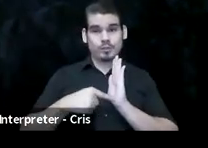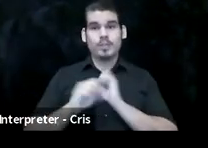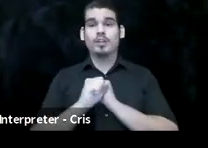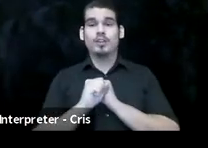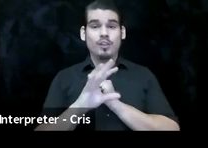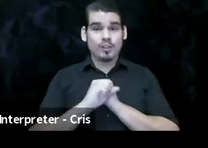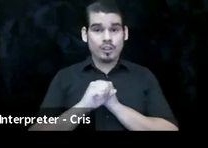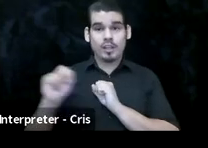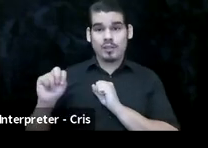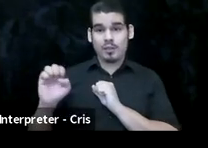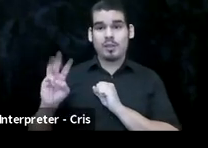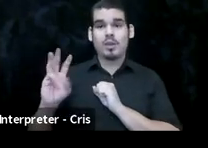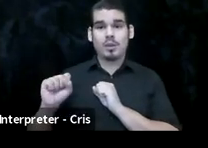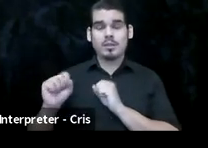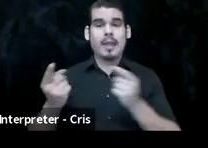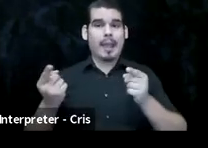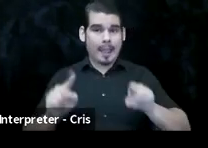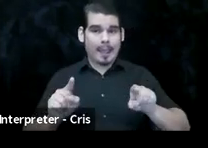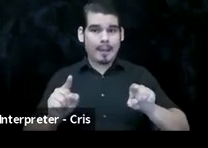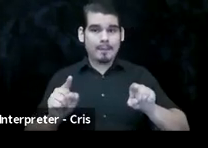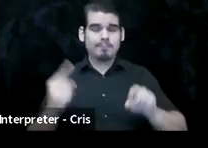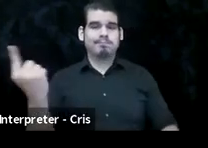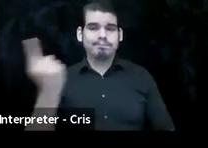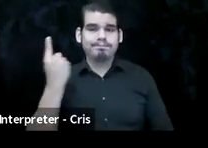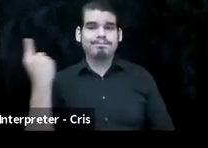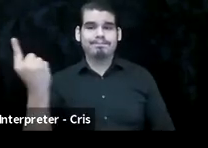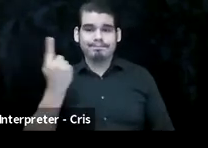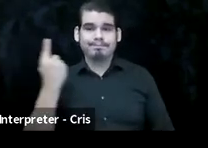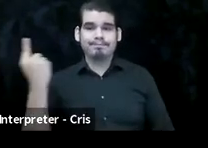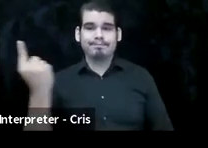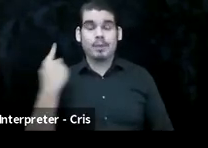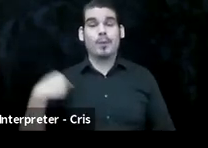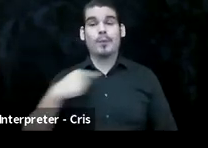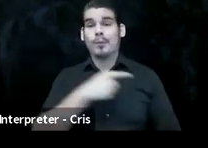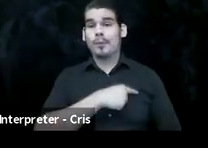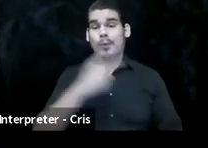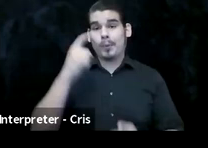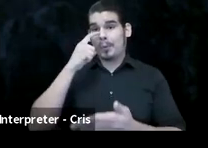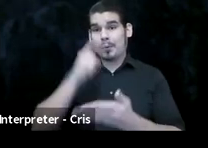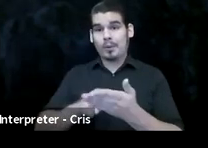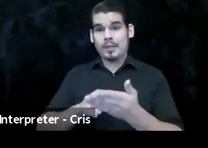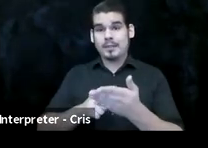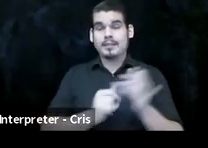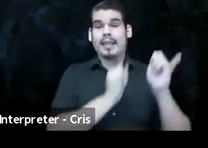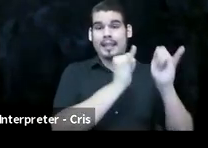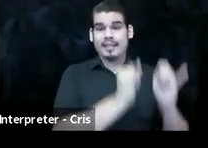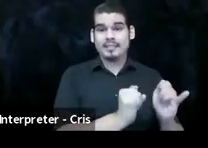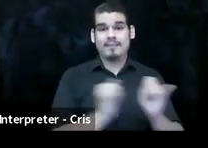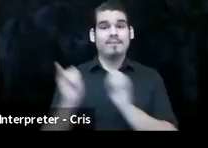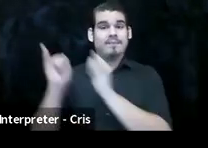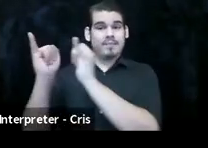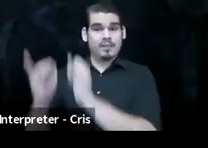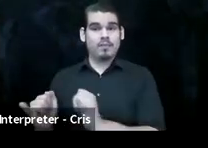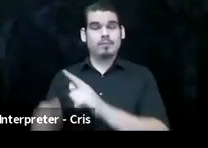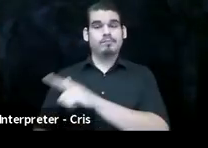Katherine Squire: Right, I mean we we go off when we recognize, you know individuals, it does alternate between pro and con so that's not the impression that we want to give the.